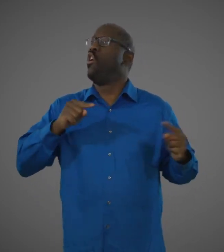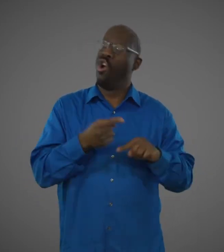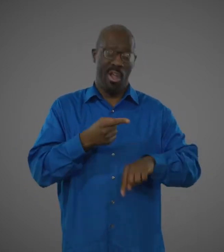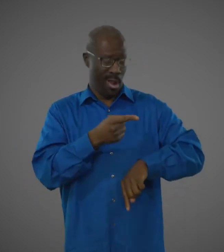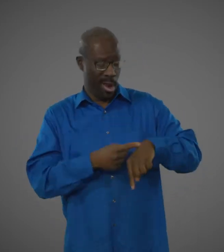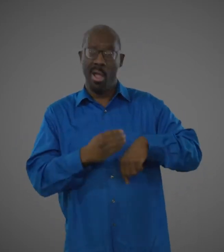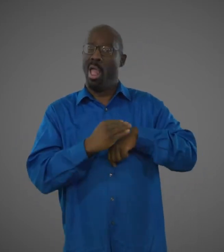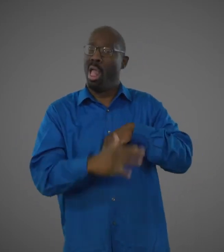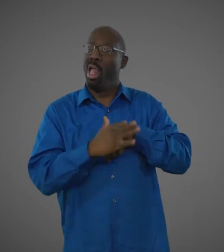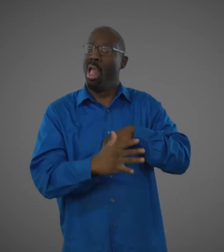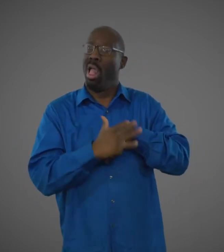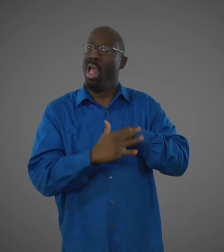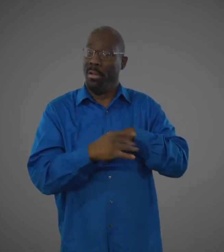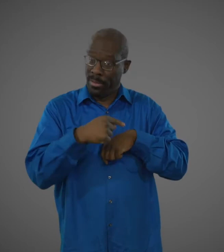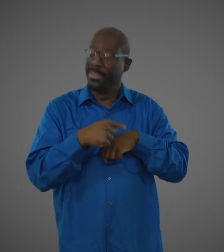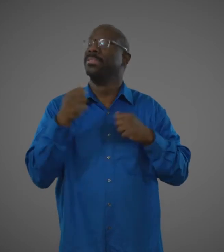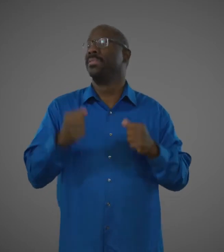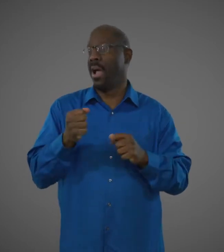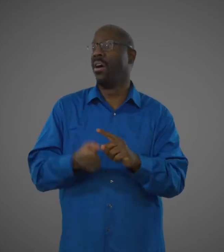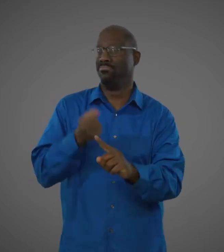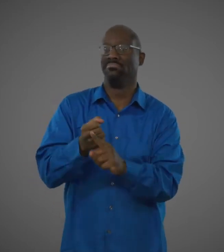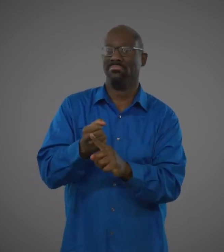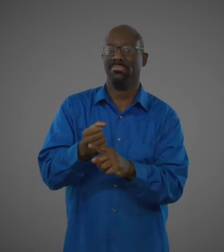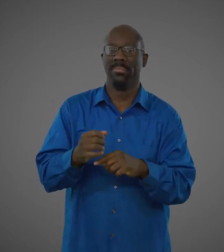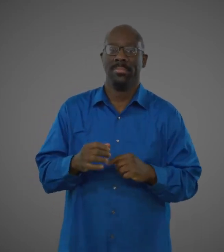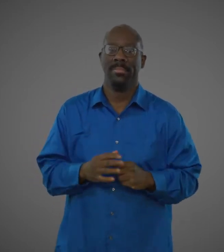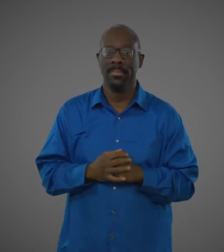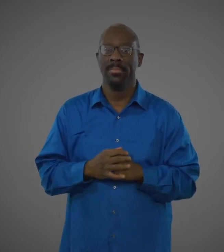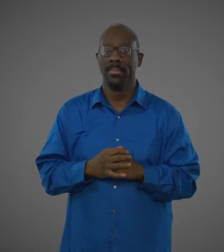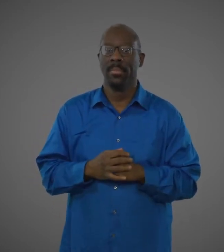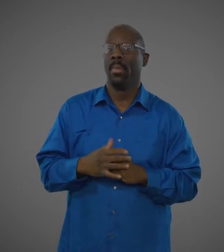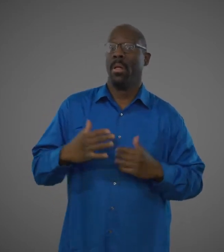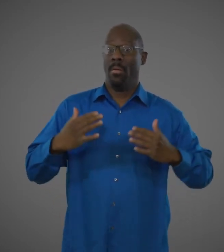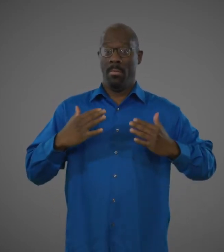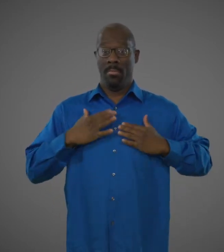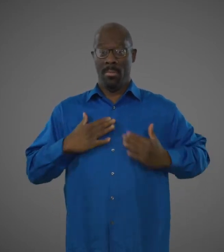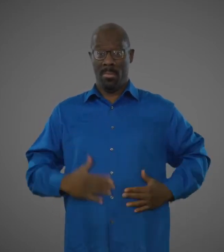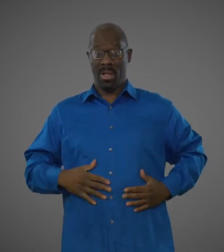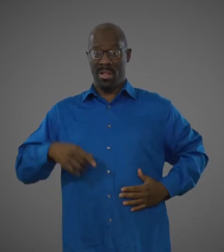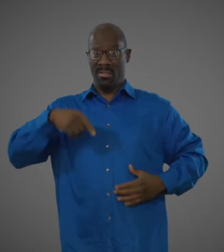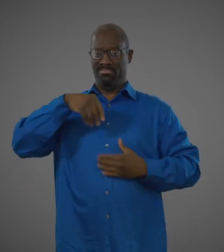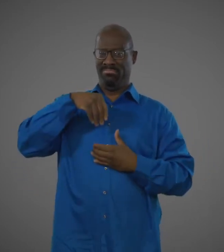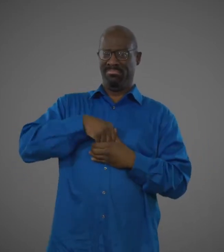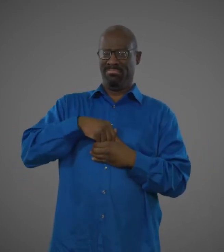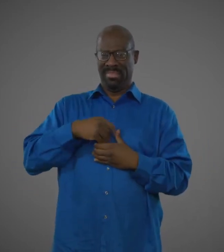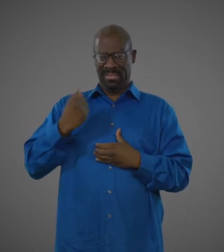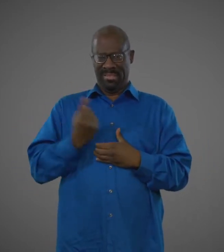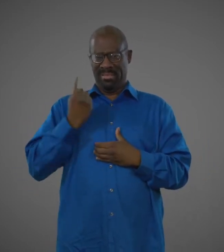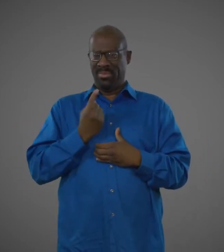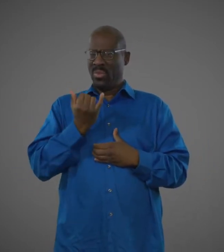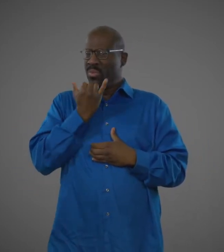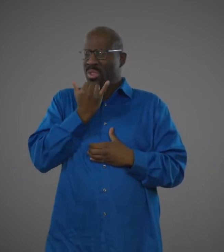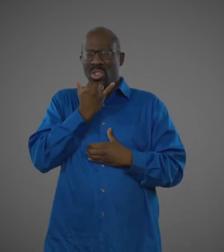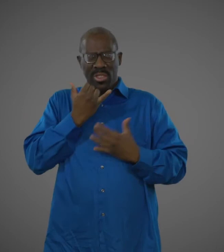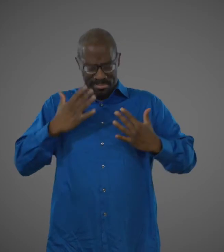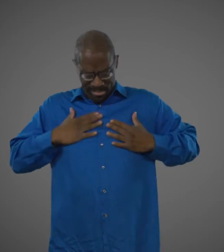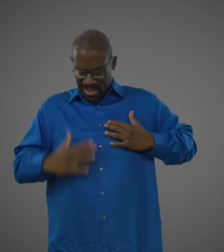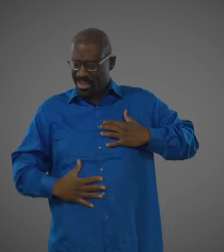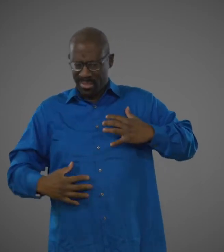If you cut yourself and lose a lot of blood you might faint. There may be some problem in your body somewhere,